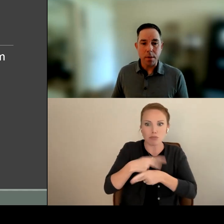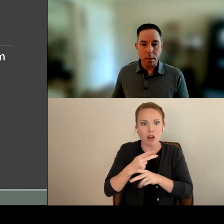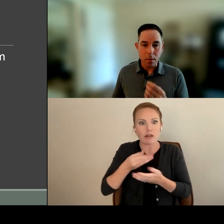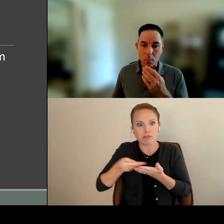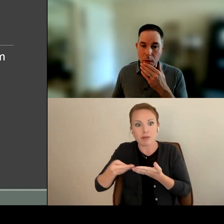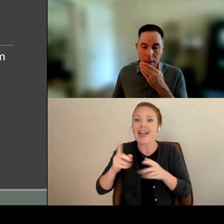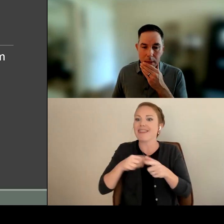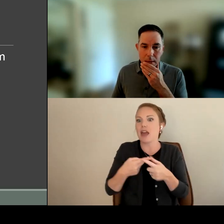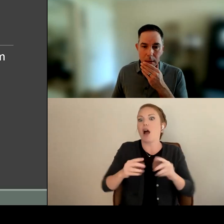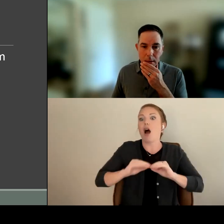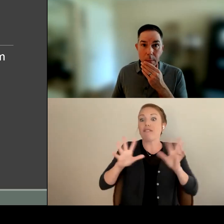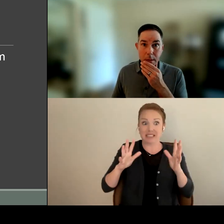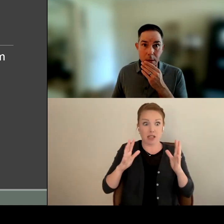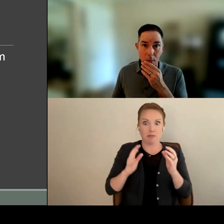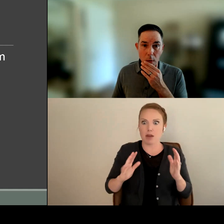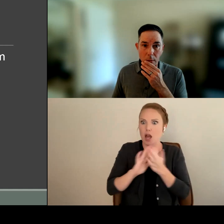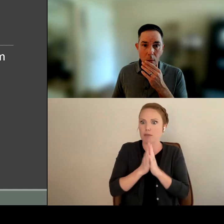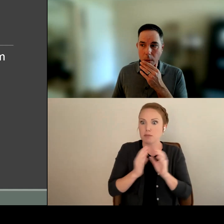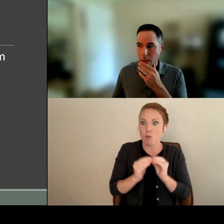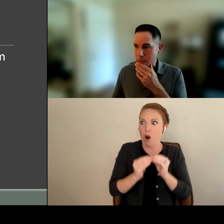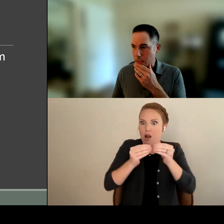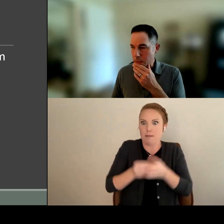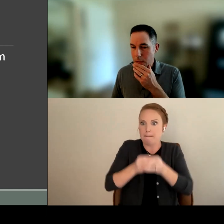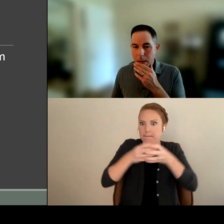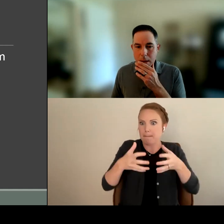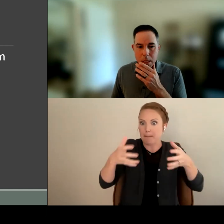That's where things can come in and start to work for the organization.